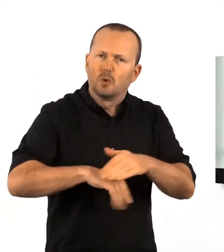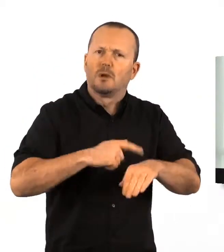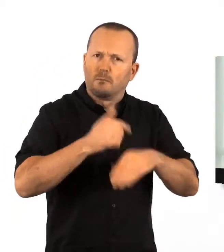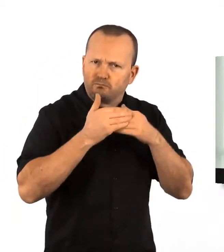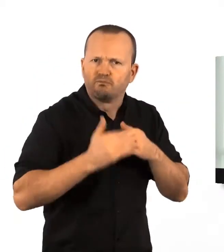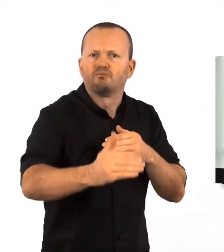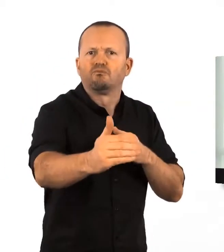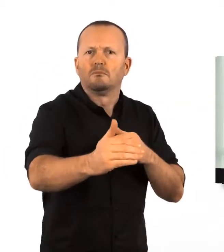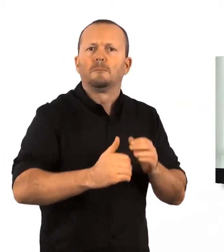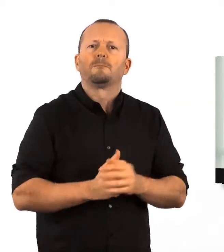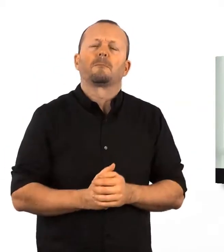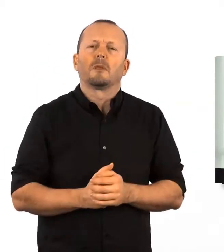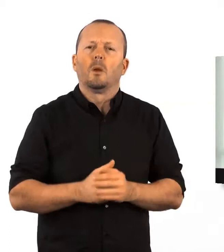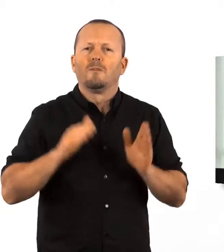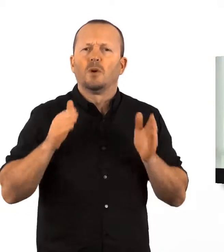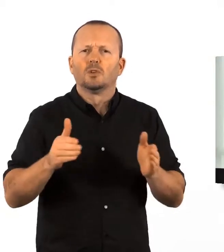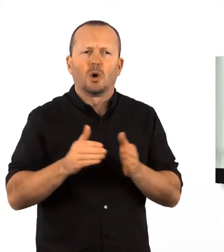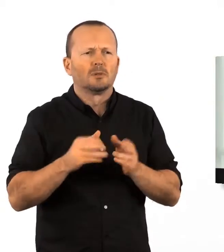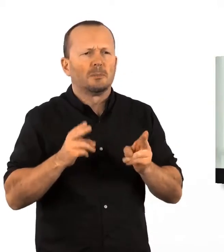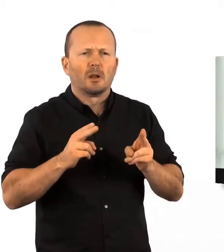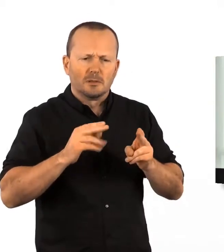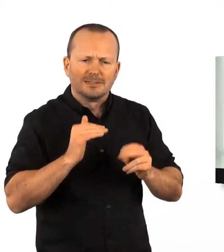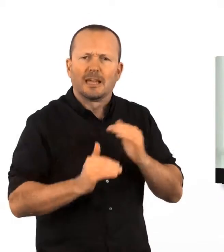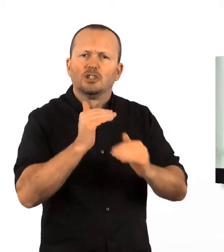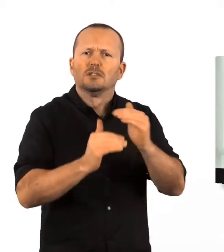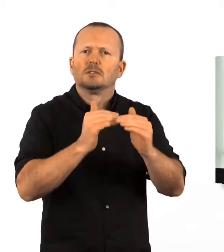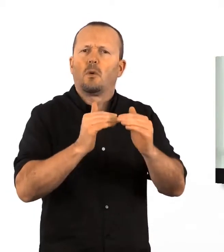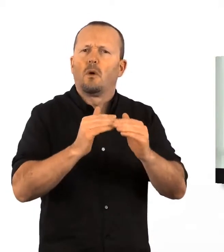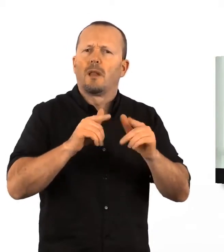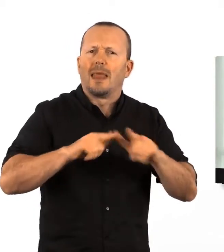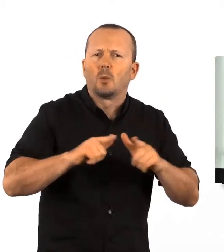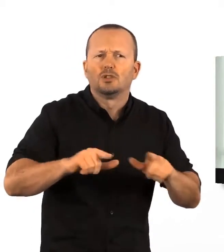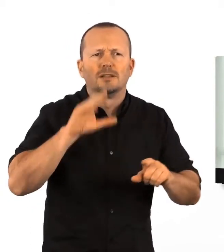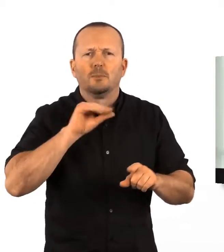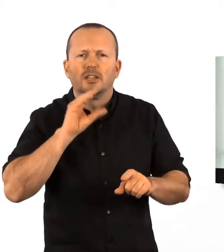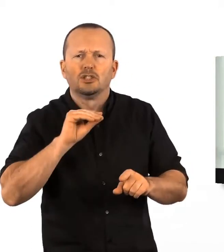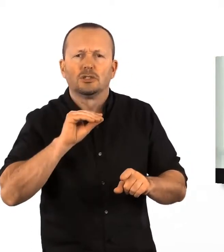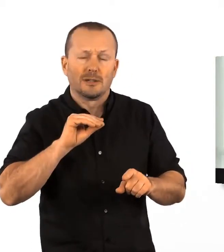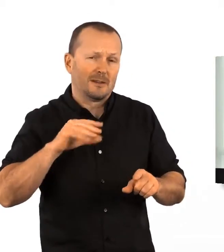typical stages of listening, language and speech and it requires things like early identification